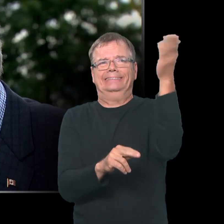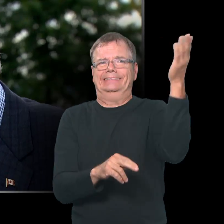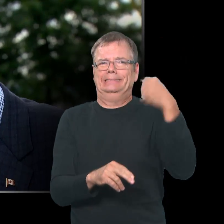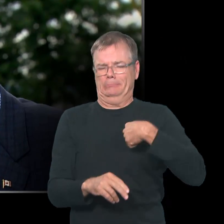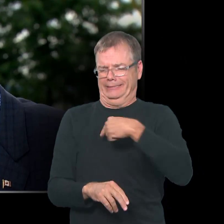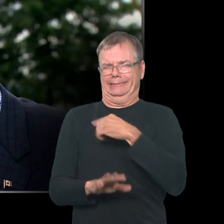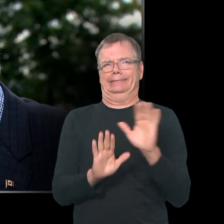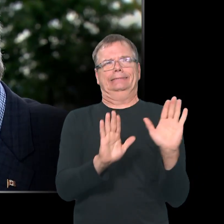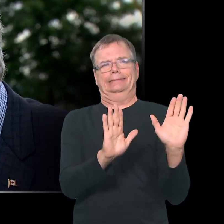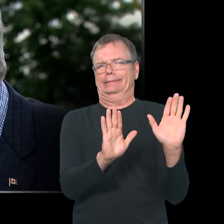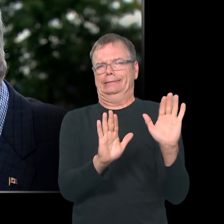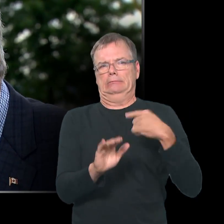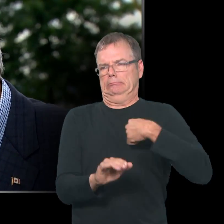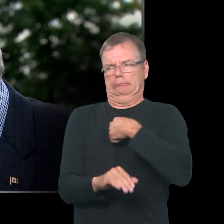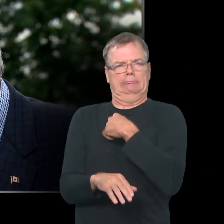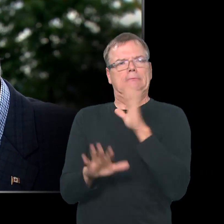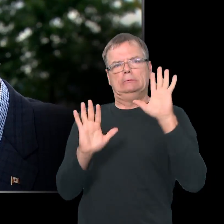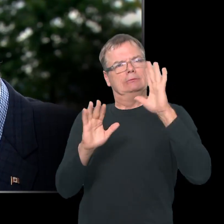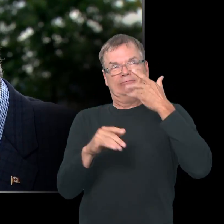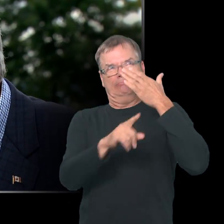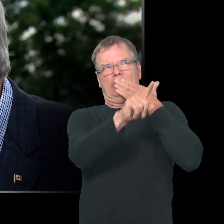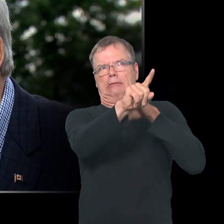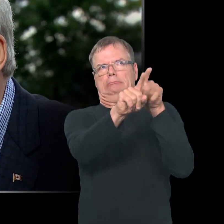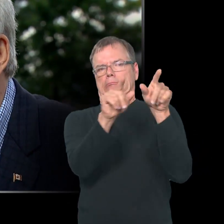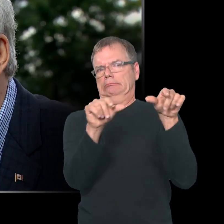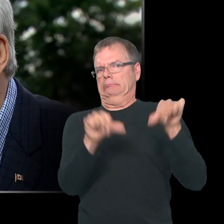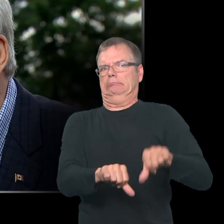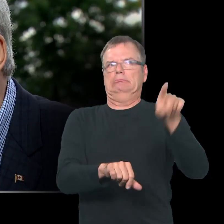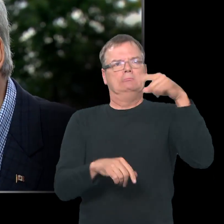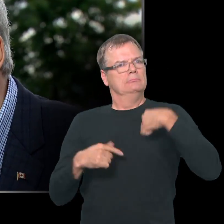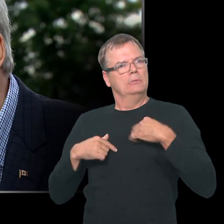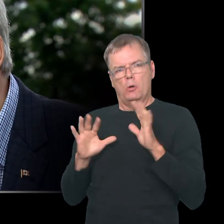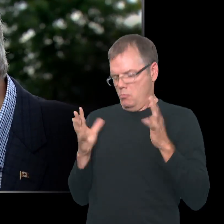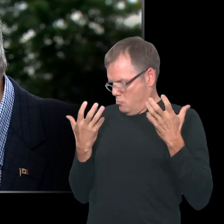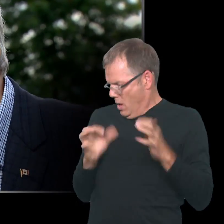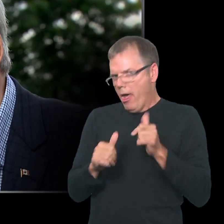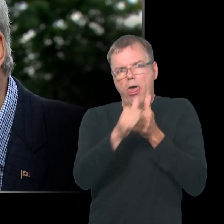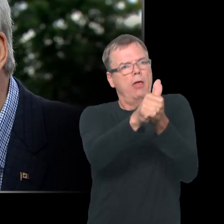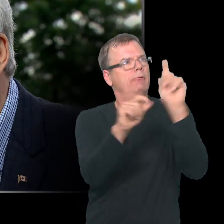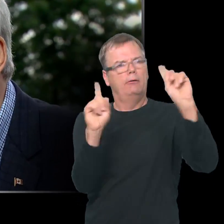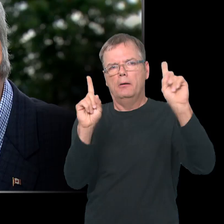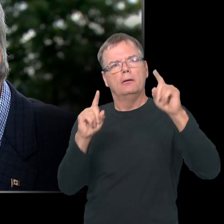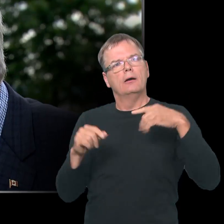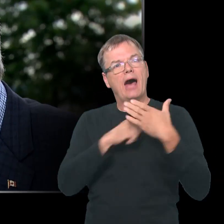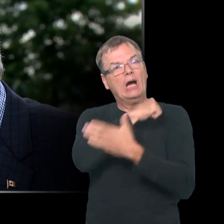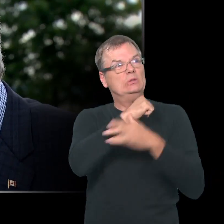of permanent deficits and tax increases. And we think people will understand that that is a very bad change for this country,